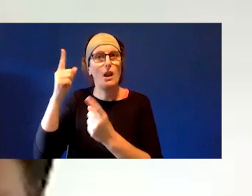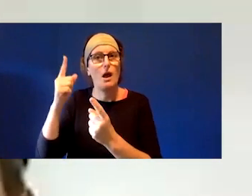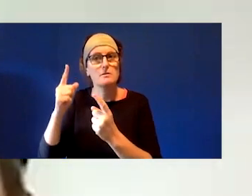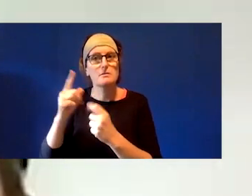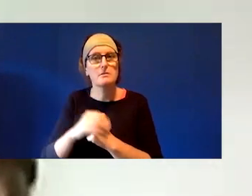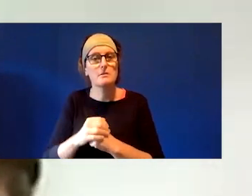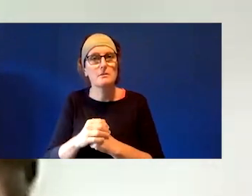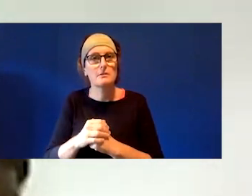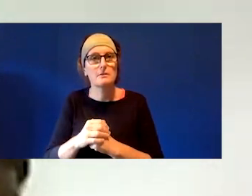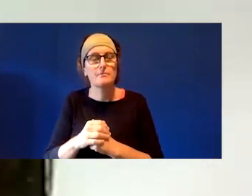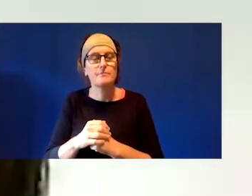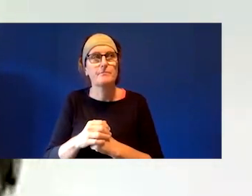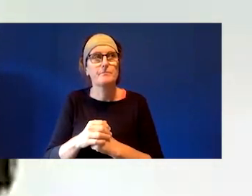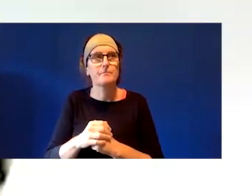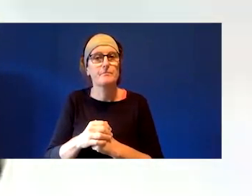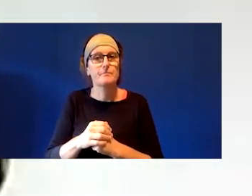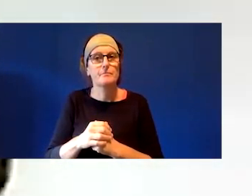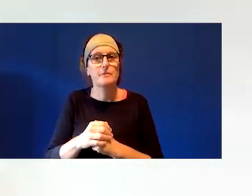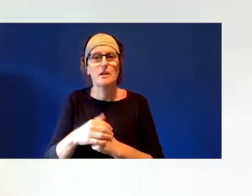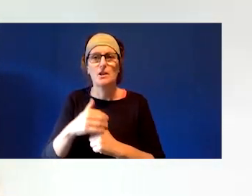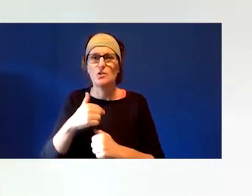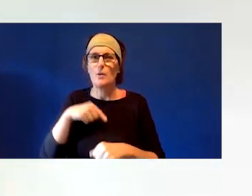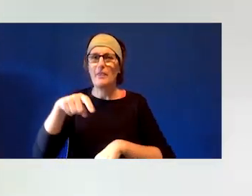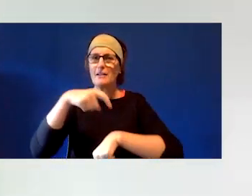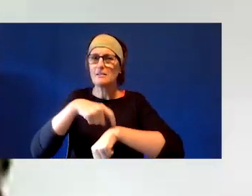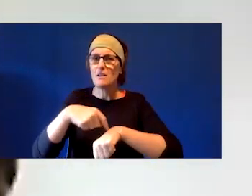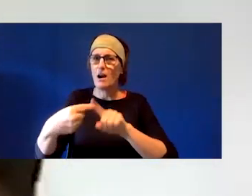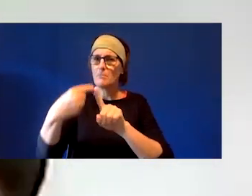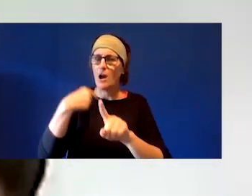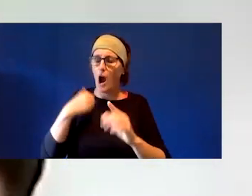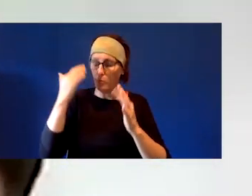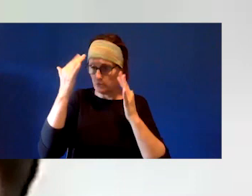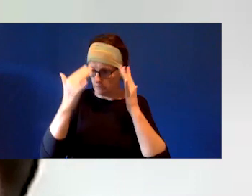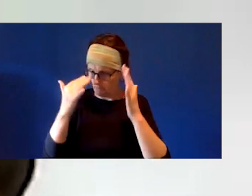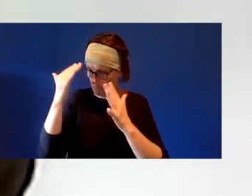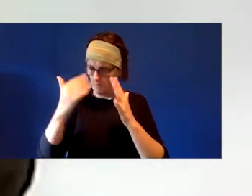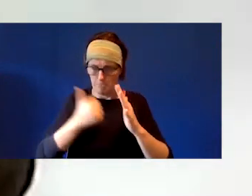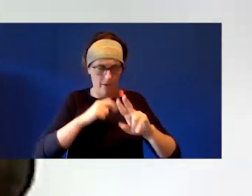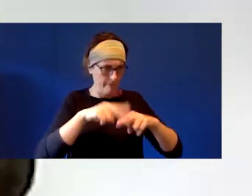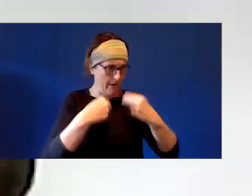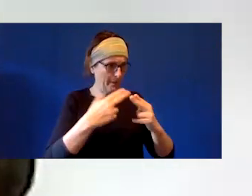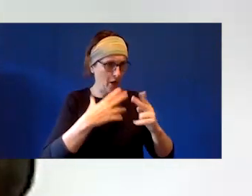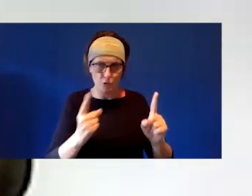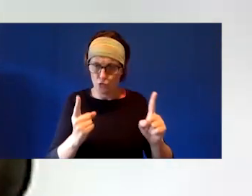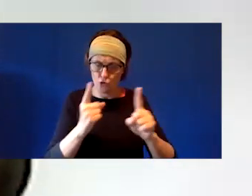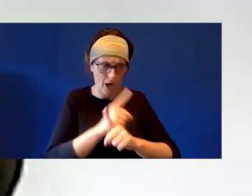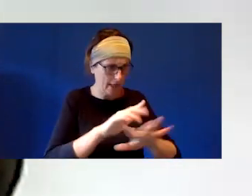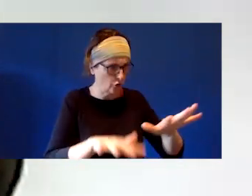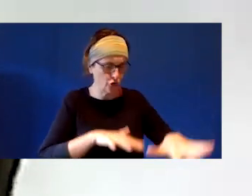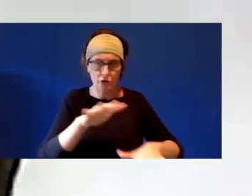pandemic would look like. I feel like I was literally doing this thinking anyway because of my family, and the first weekend that